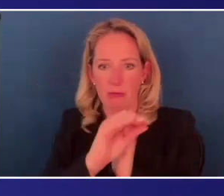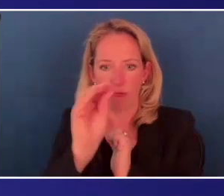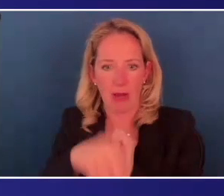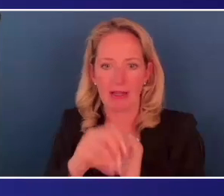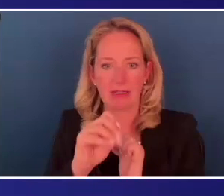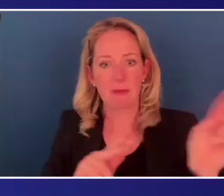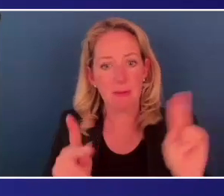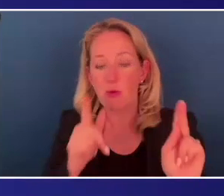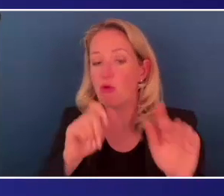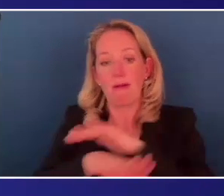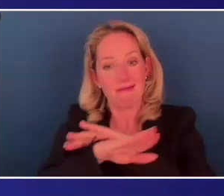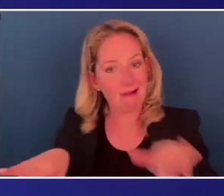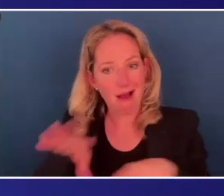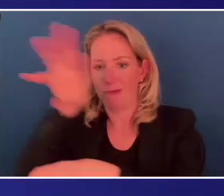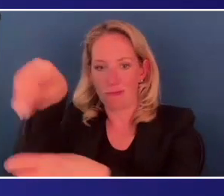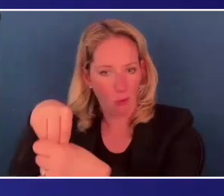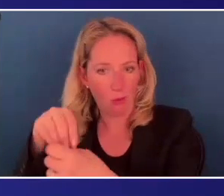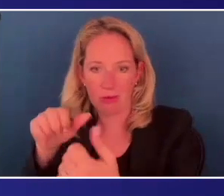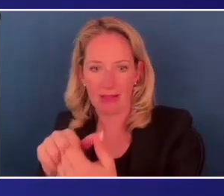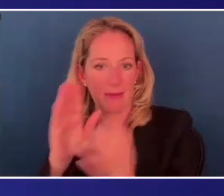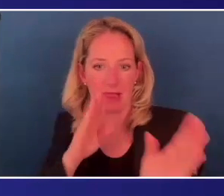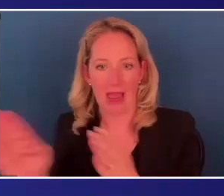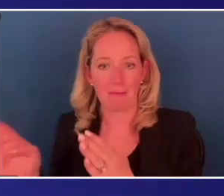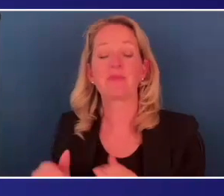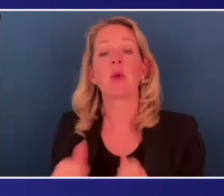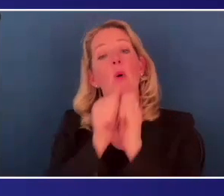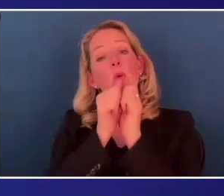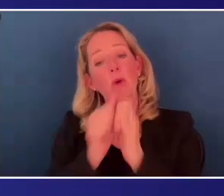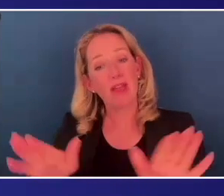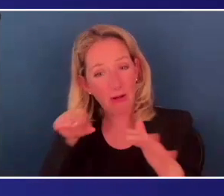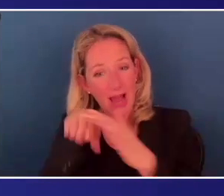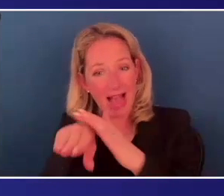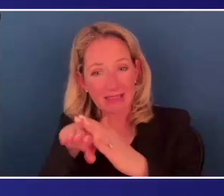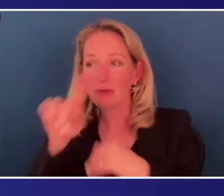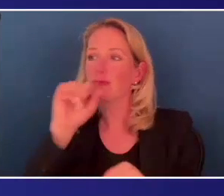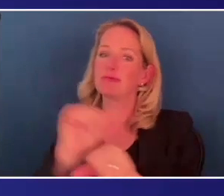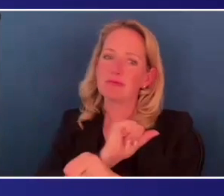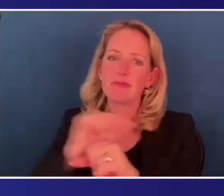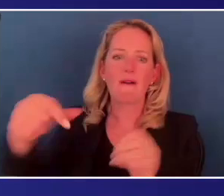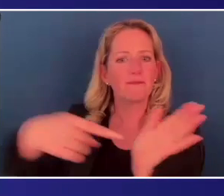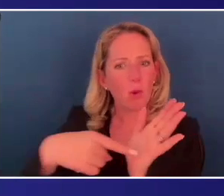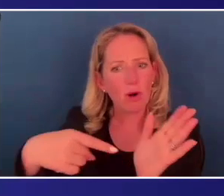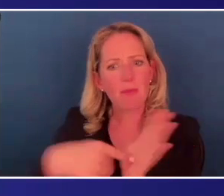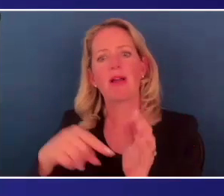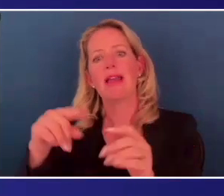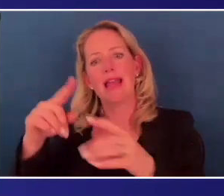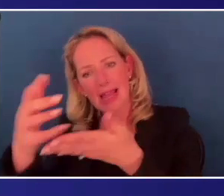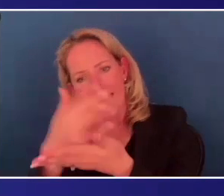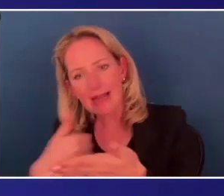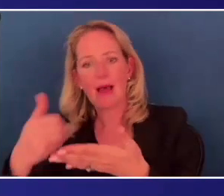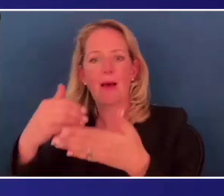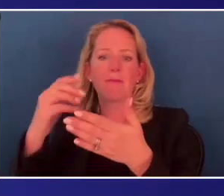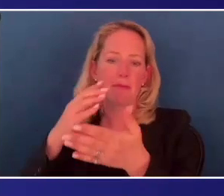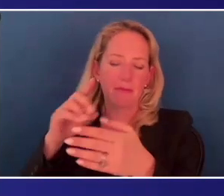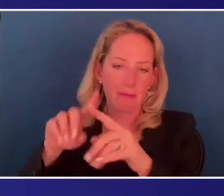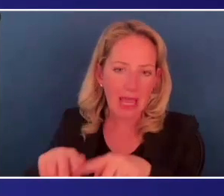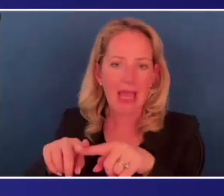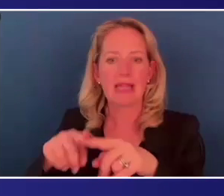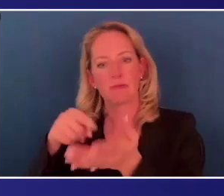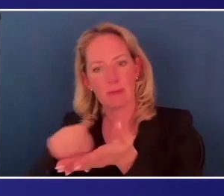Without access to a truly affordable income based repayment option, millions more student loan borrowers will likely default on their loans.